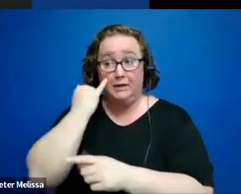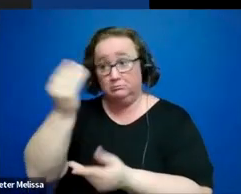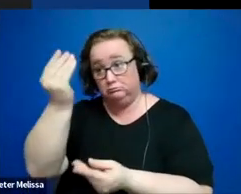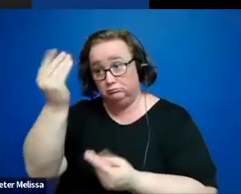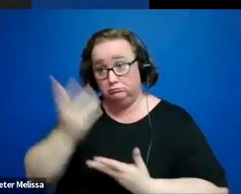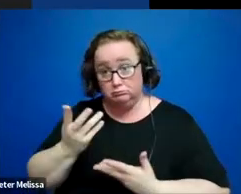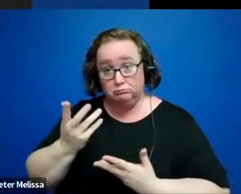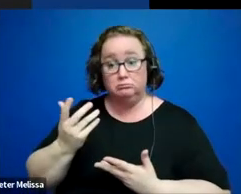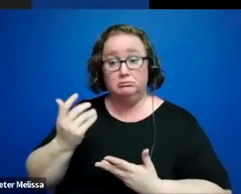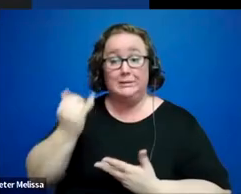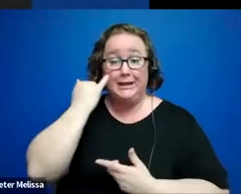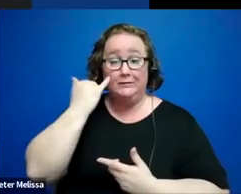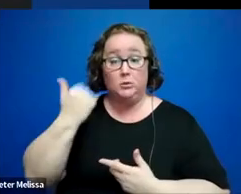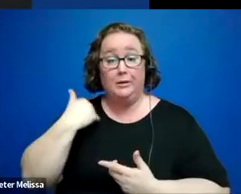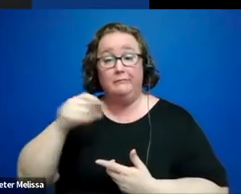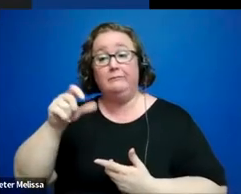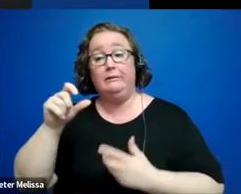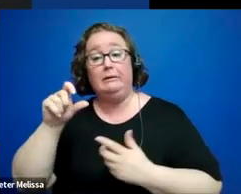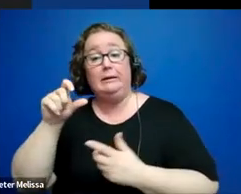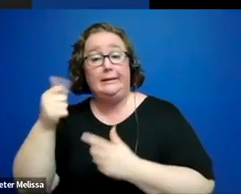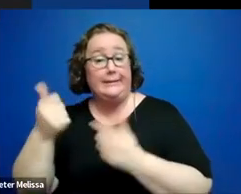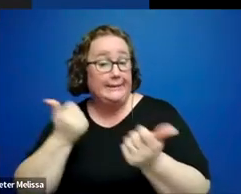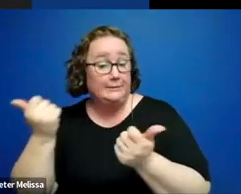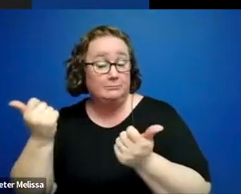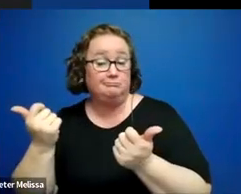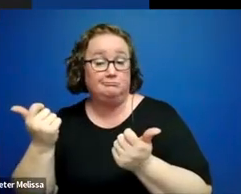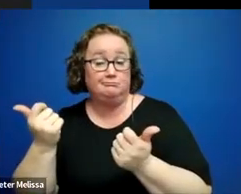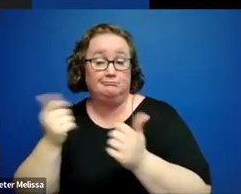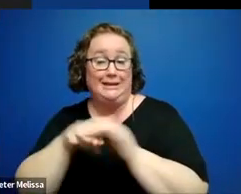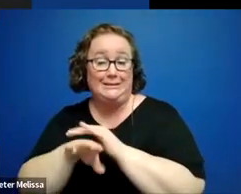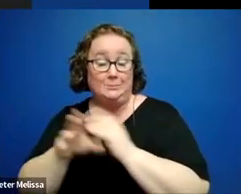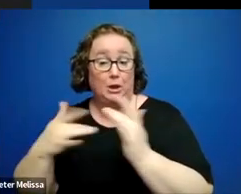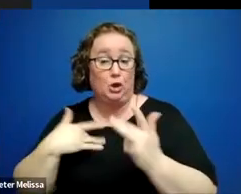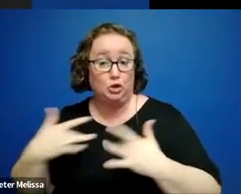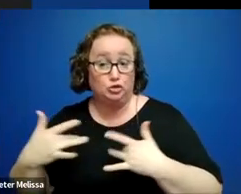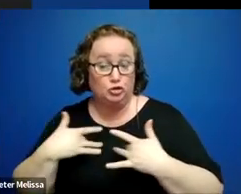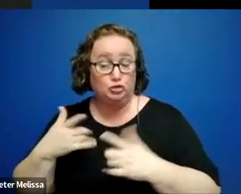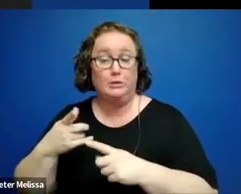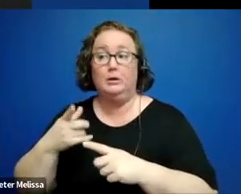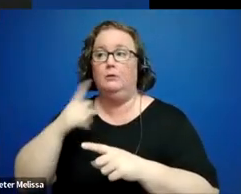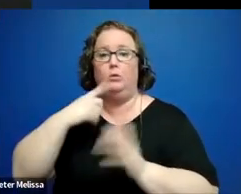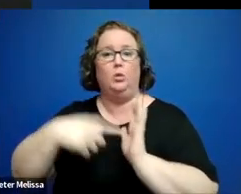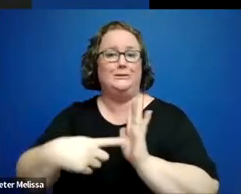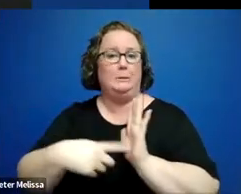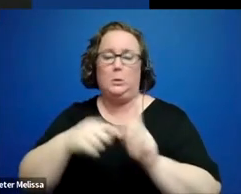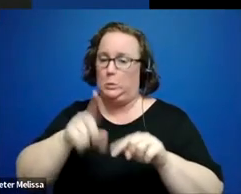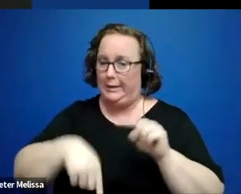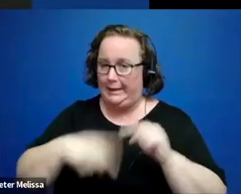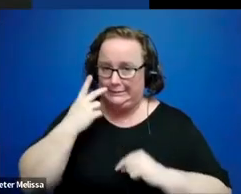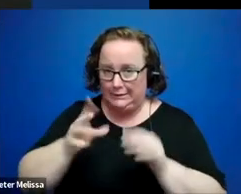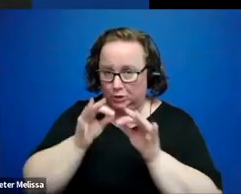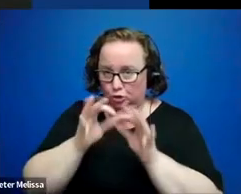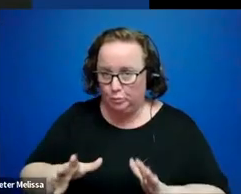you have any accessibility concerns, for example, if you cannot see the interpreters. Speaking of